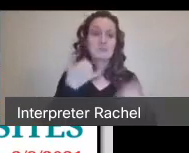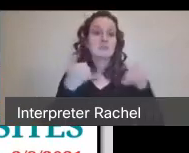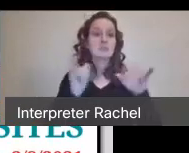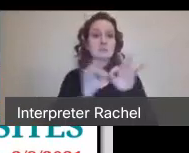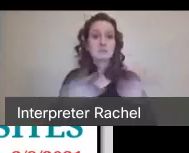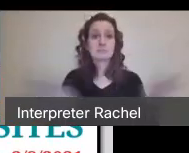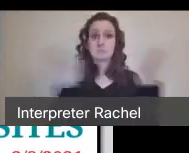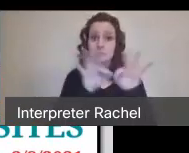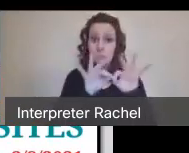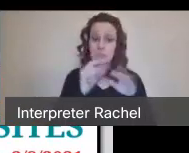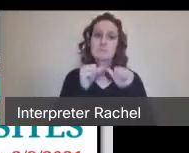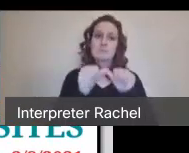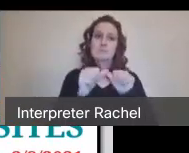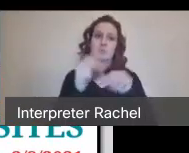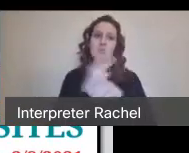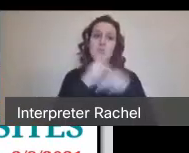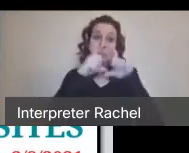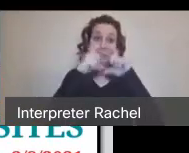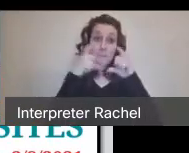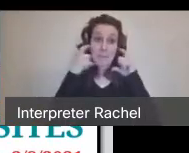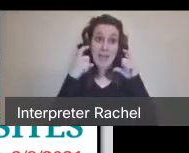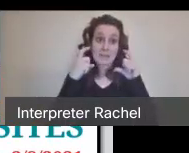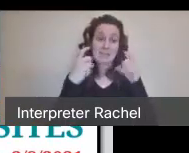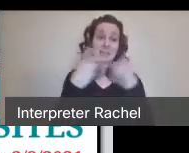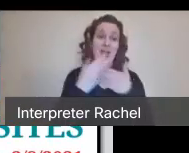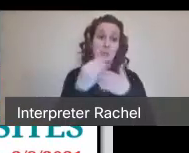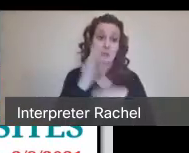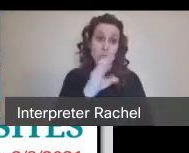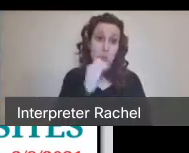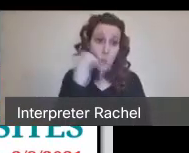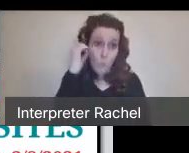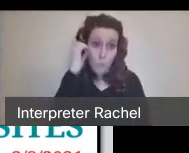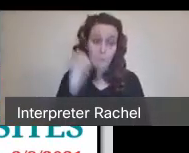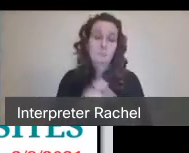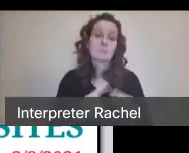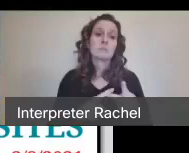mask whenever you're outside of your own home and around people who are not part of your household,